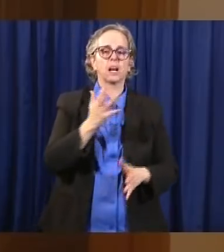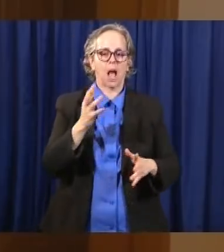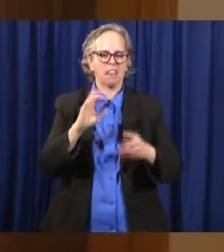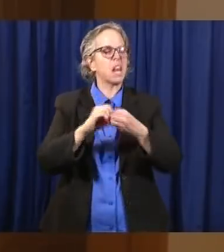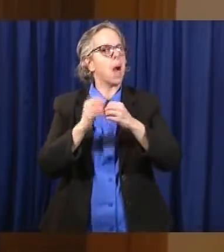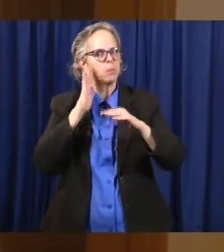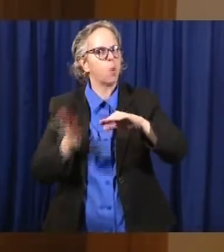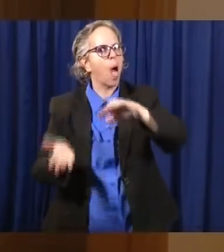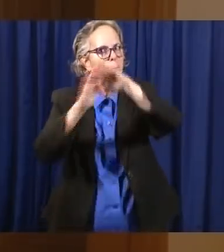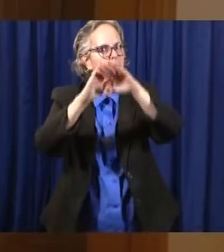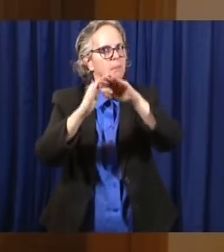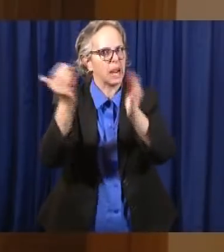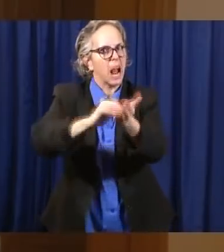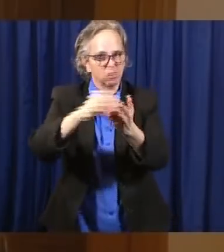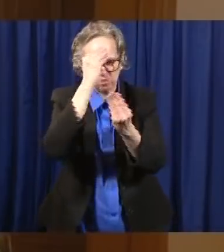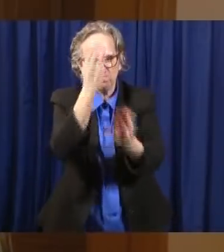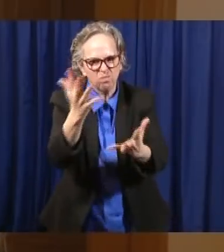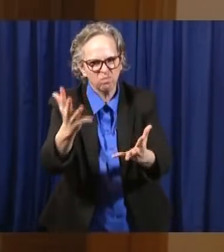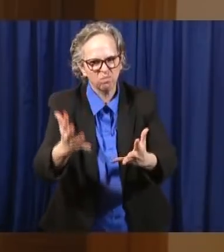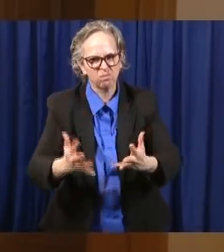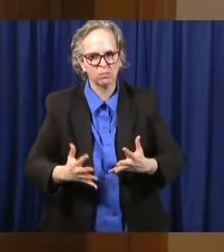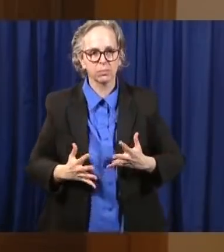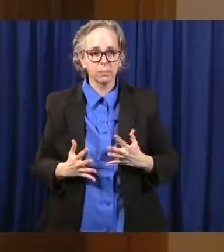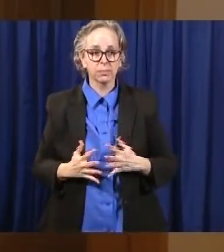THE SECOND WE LEAD OUR FOOT OFF